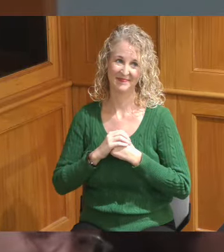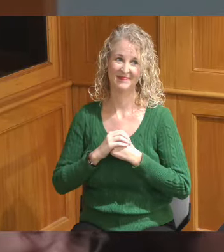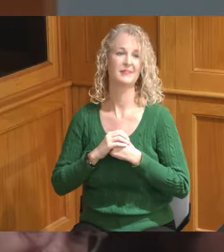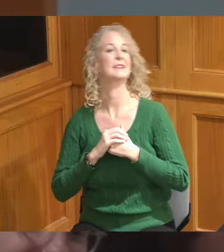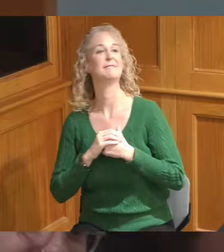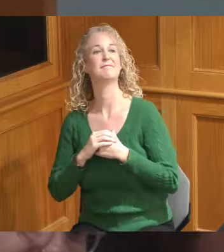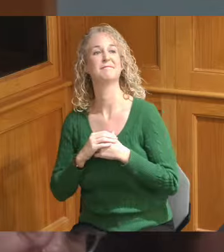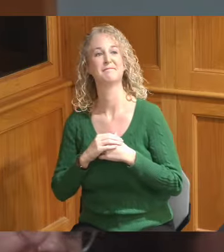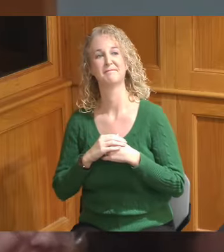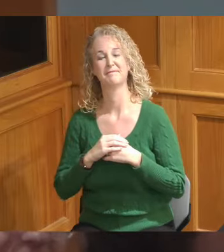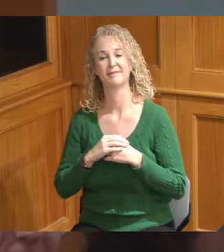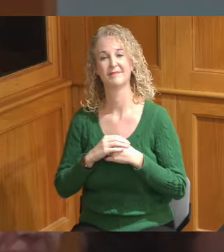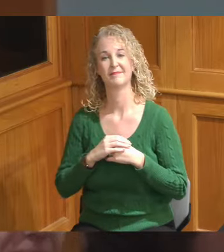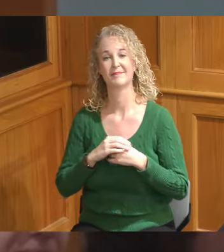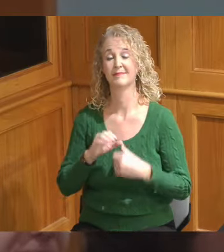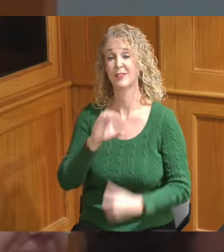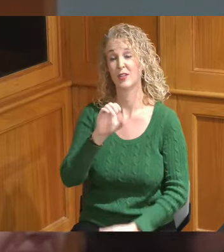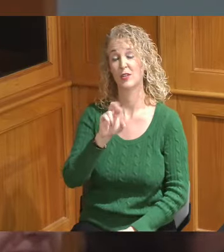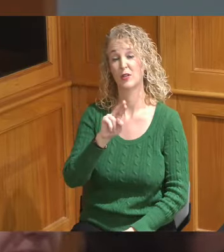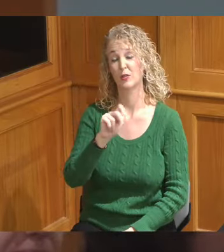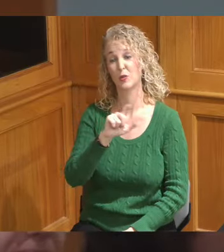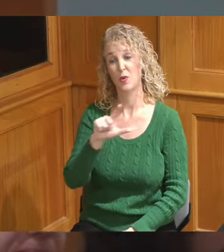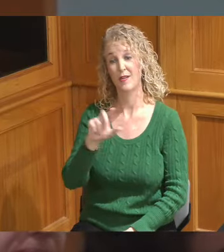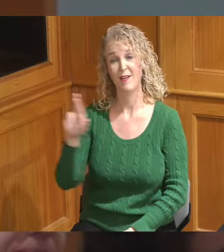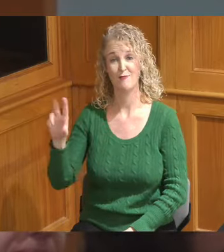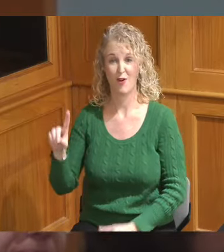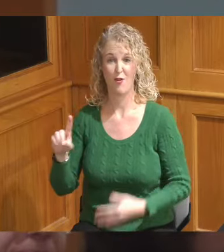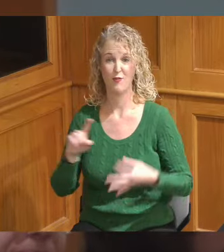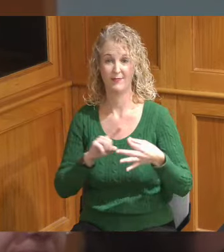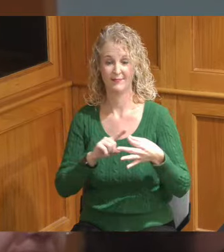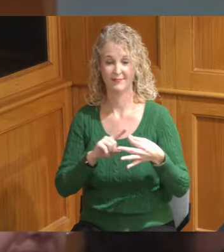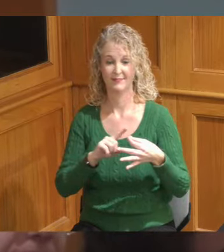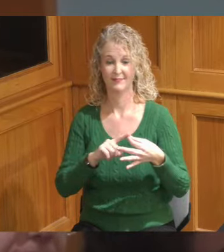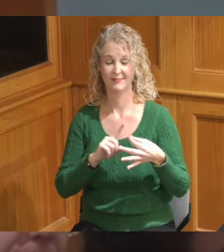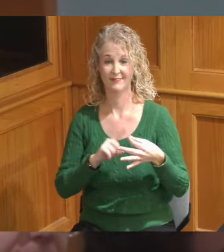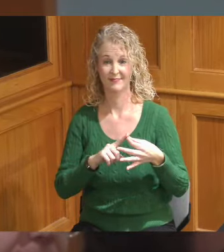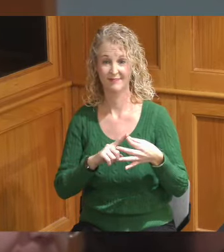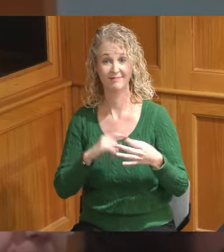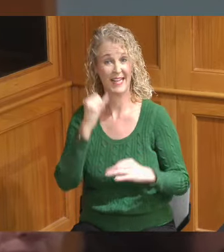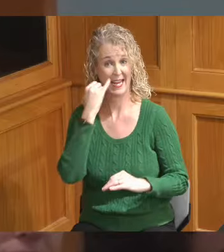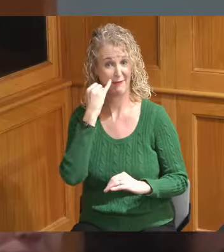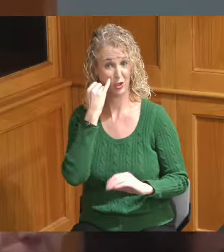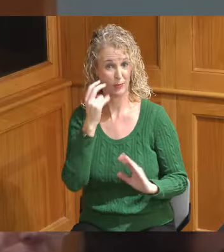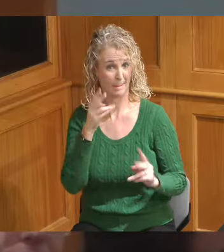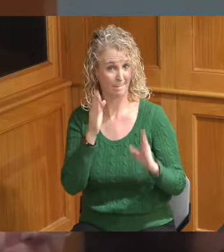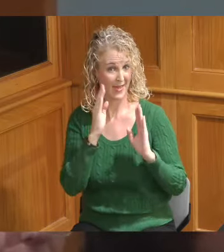and then from Cornell Road to East Kemper Road. if you're keeping track, I didn't list the mileage,